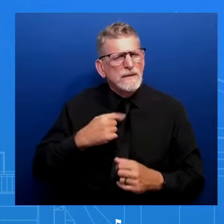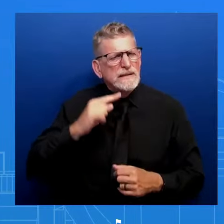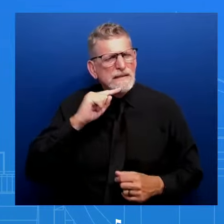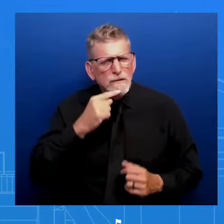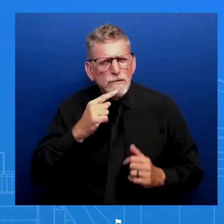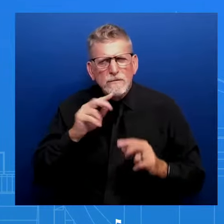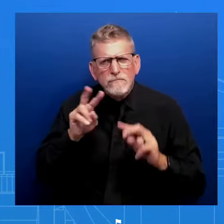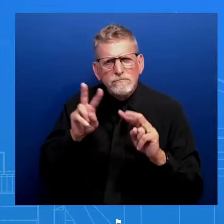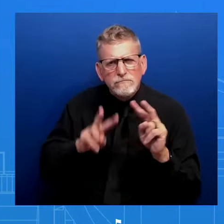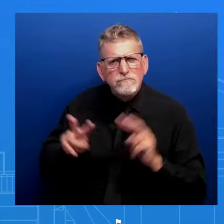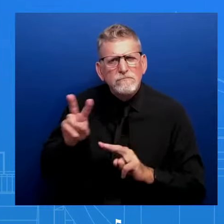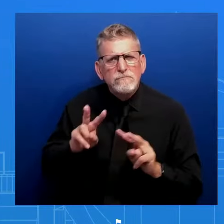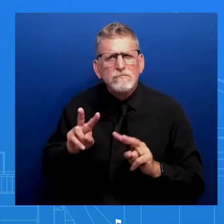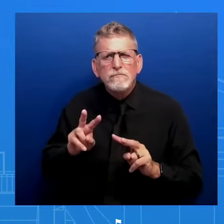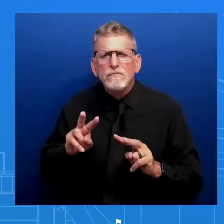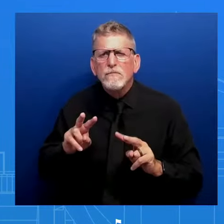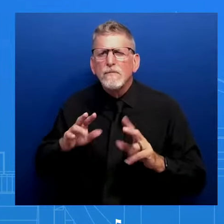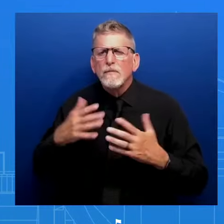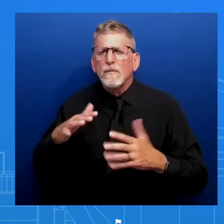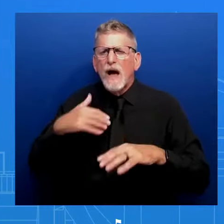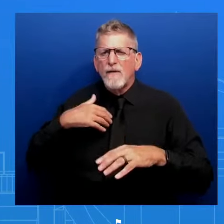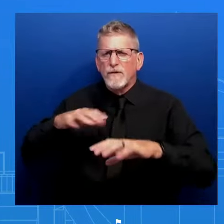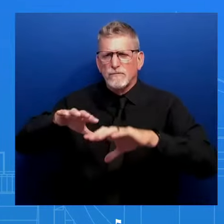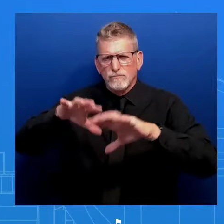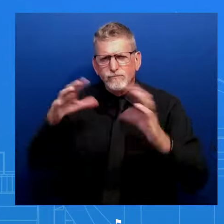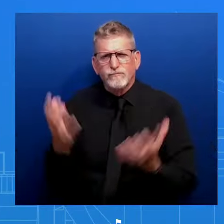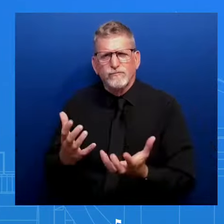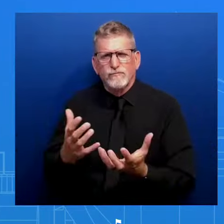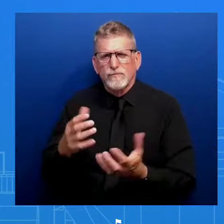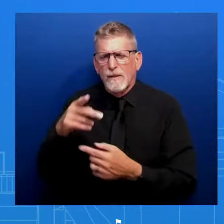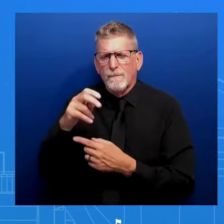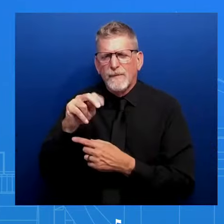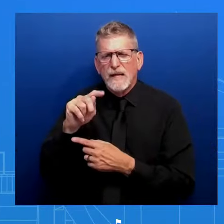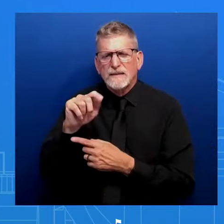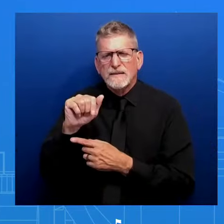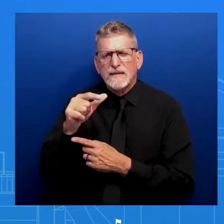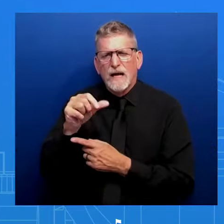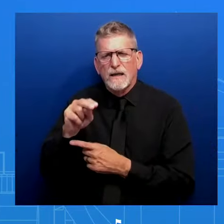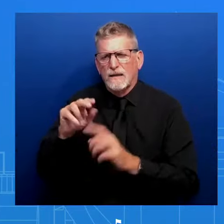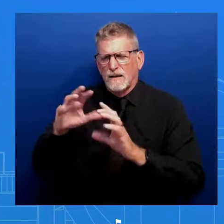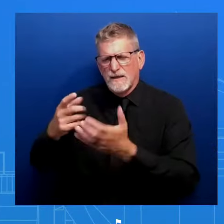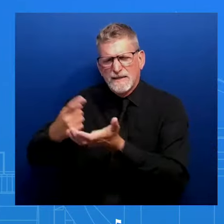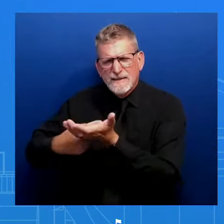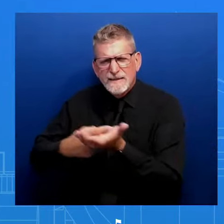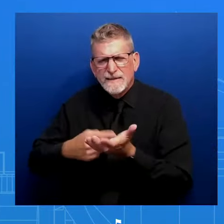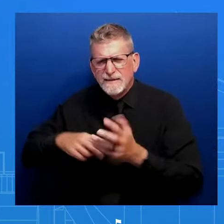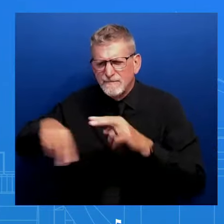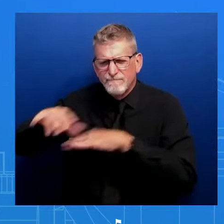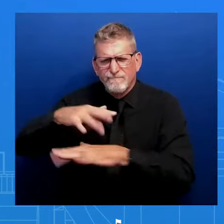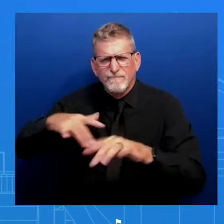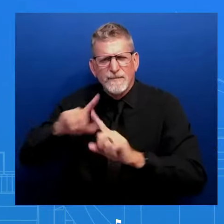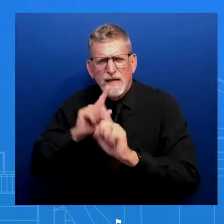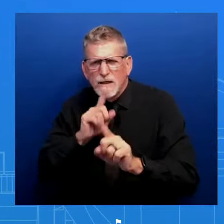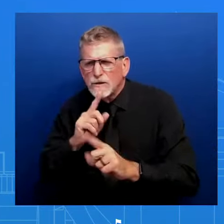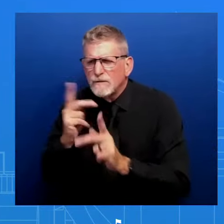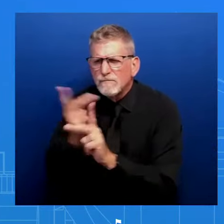collect reports, collate those reports, and forward them up appropriately. And that's, I think, testament of the fact that --